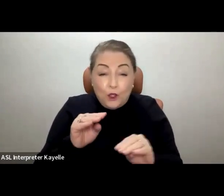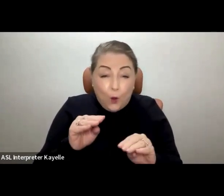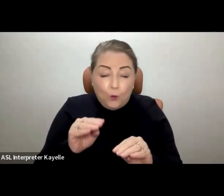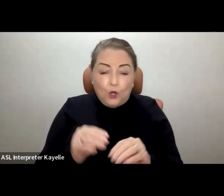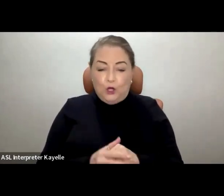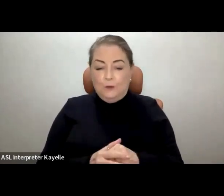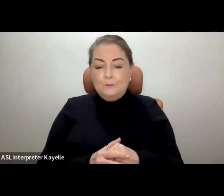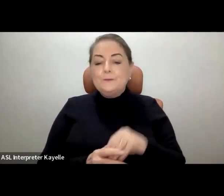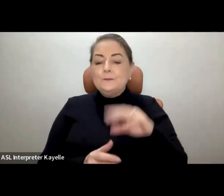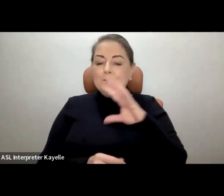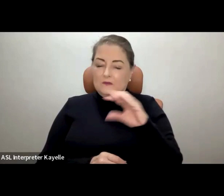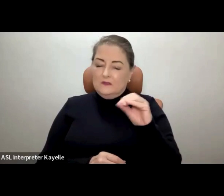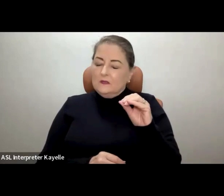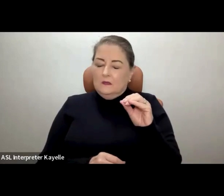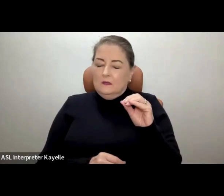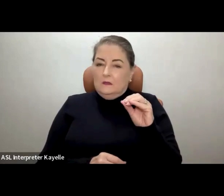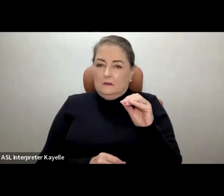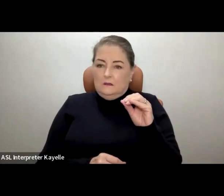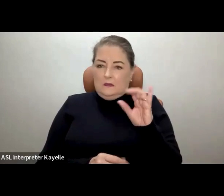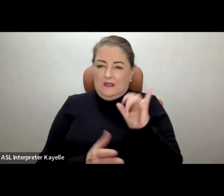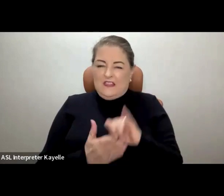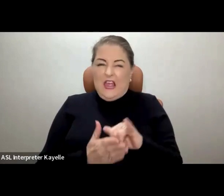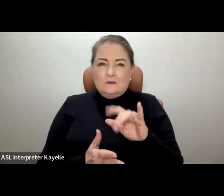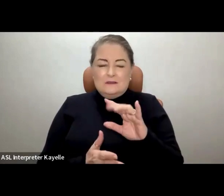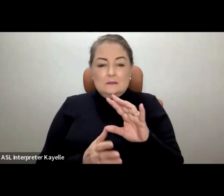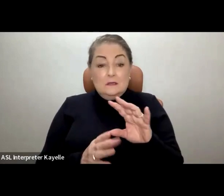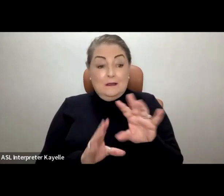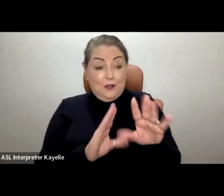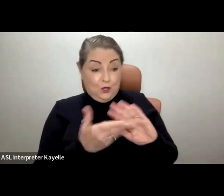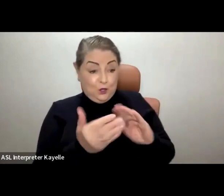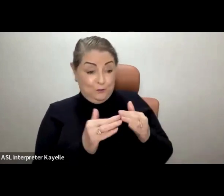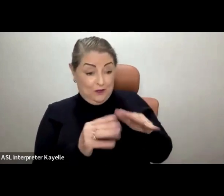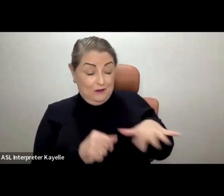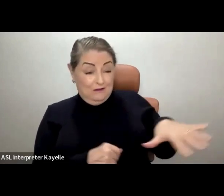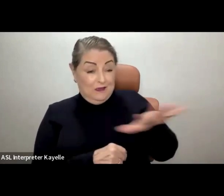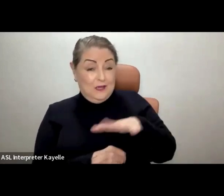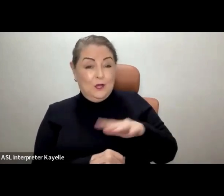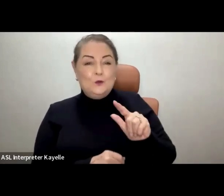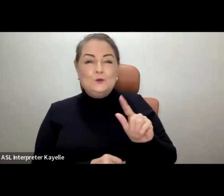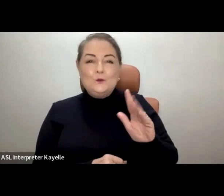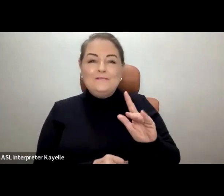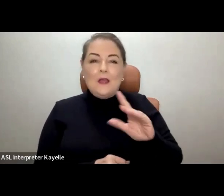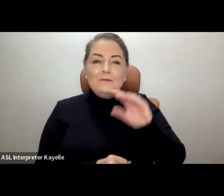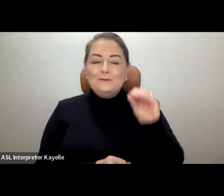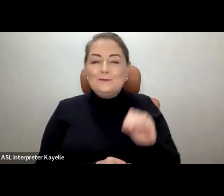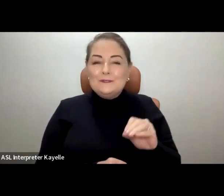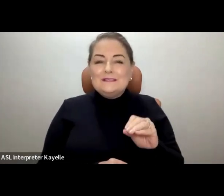and that's out of a community that represents 25% of the